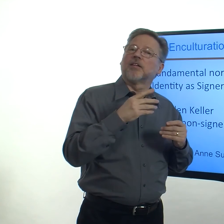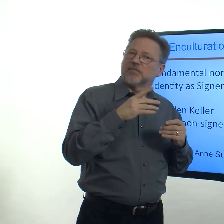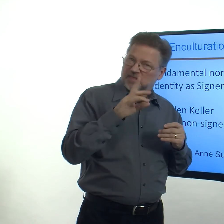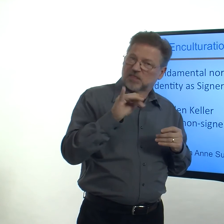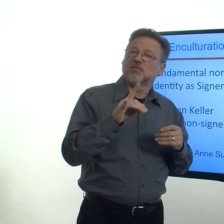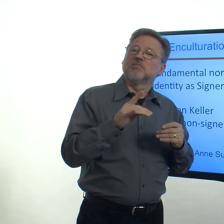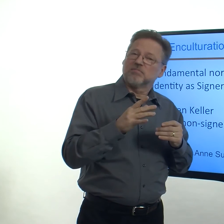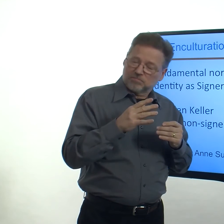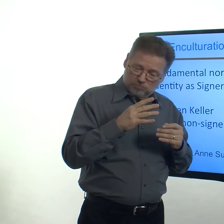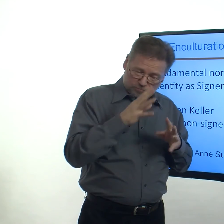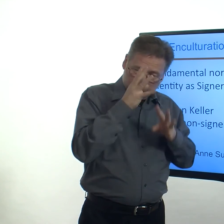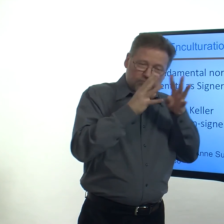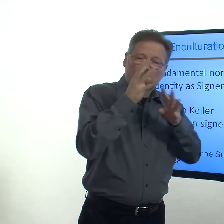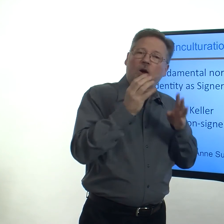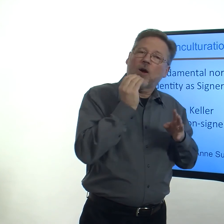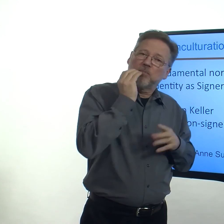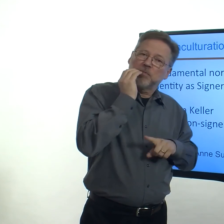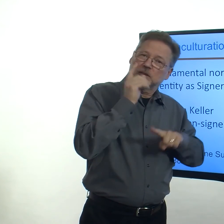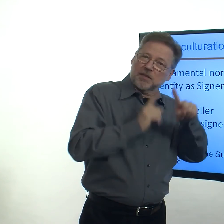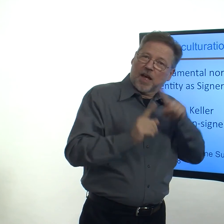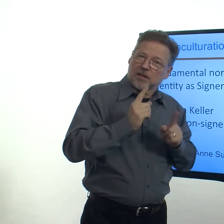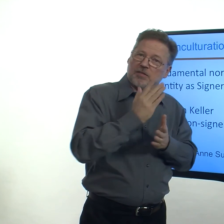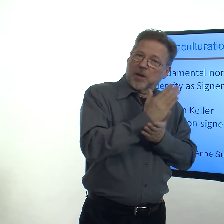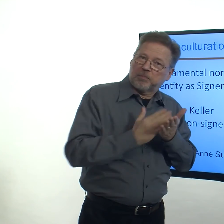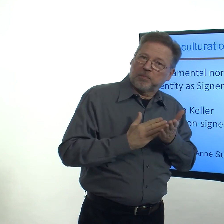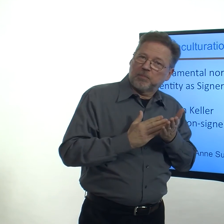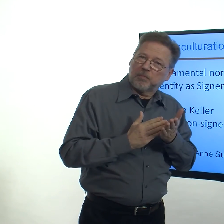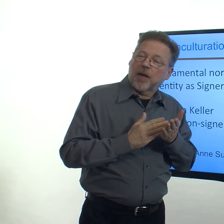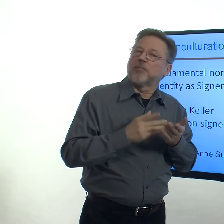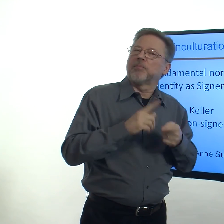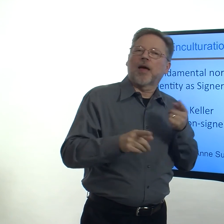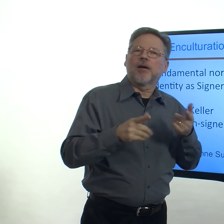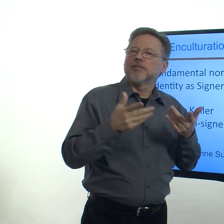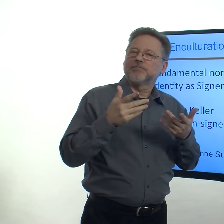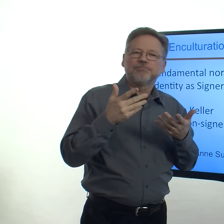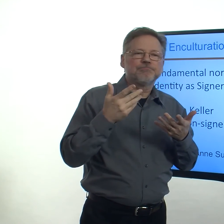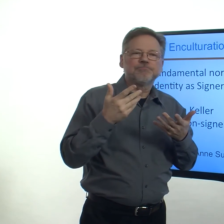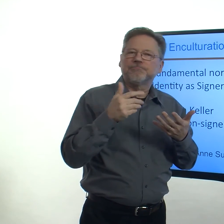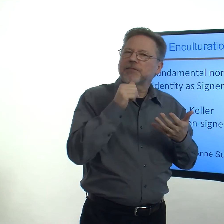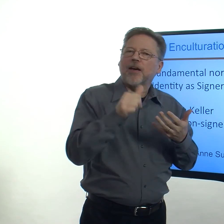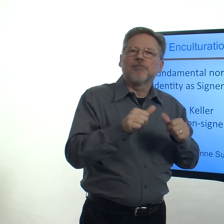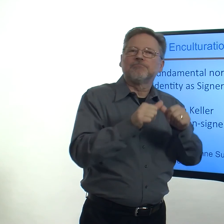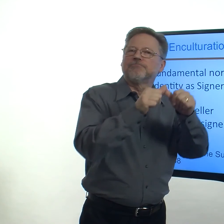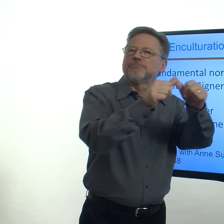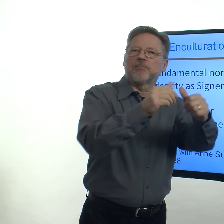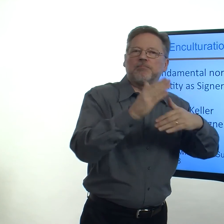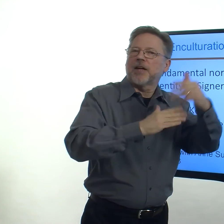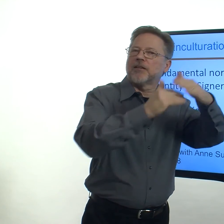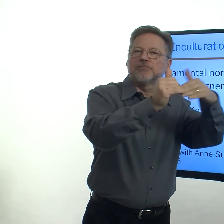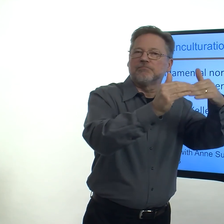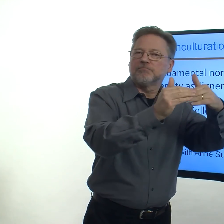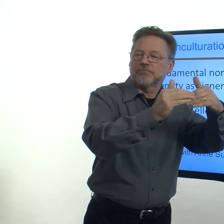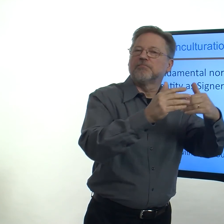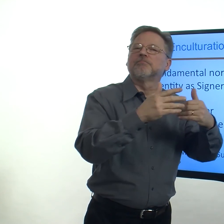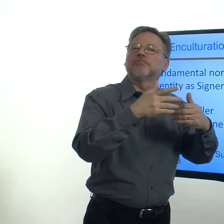She did create some of her own home signs, but didn’t continue to build on that system